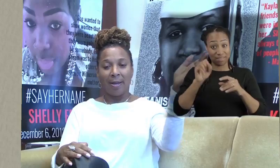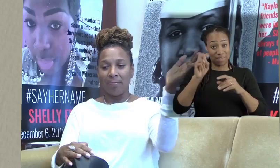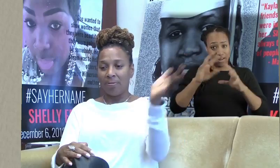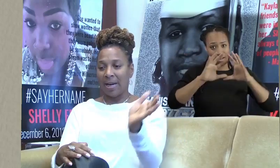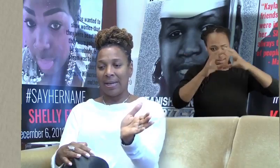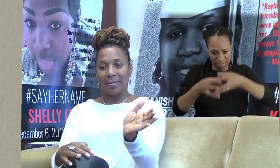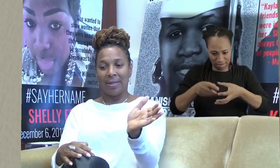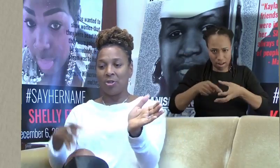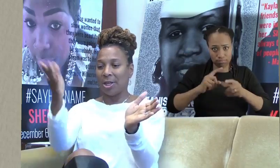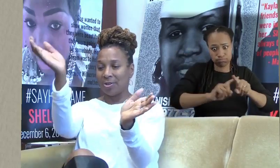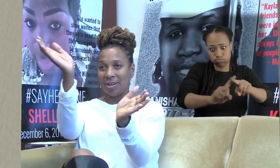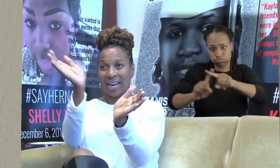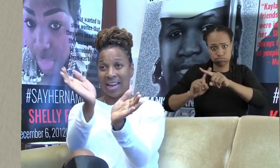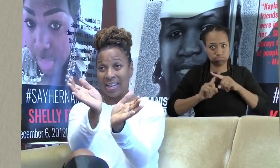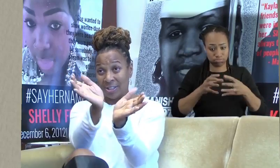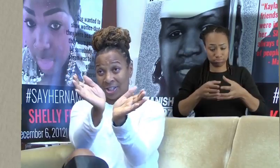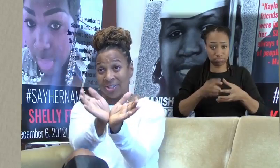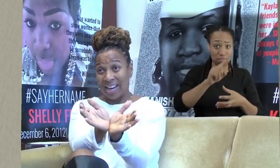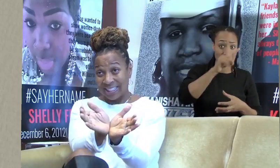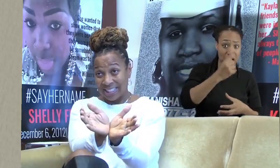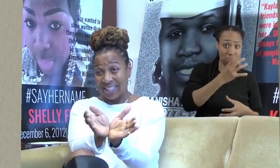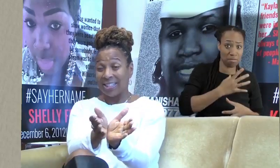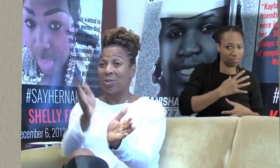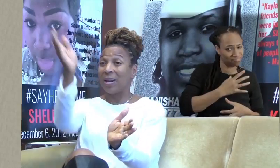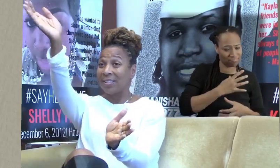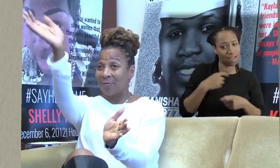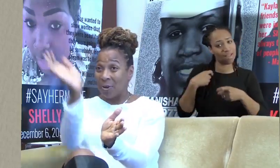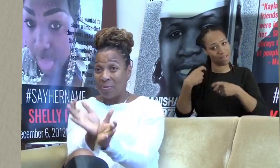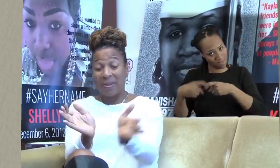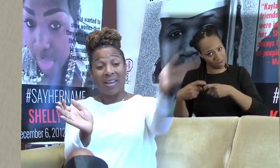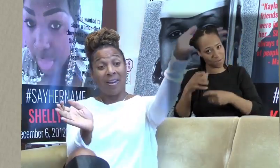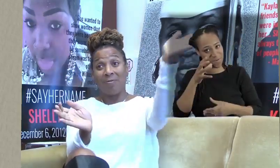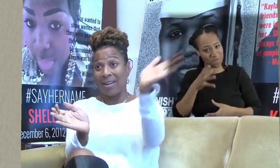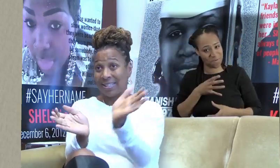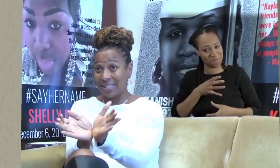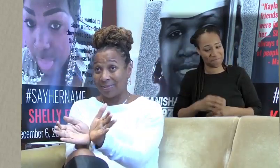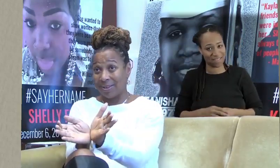um, intersectionality as it played out with not just Black women, but Latinas.